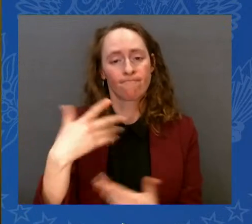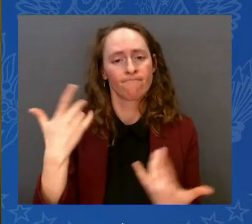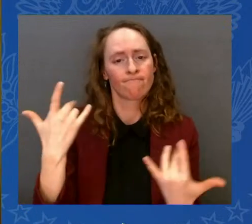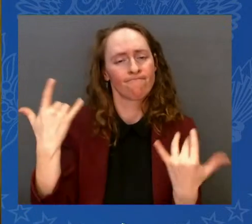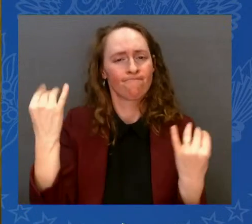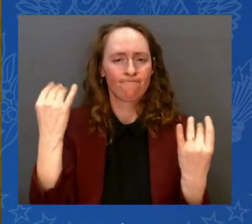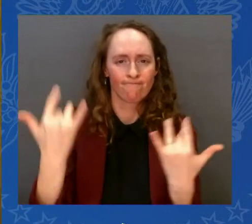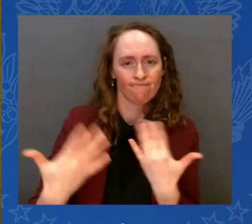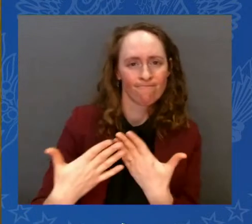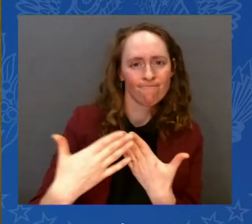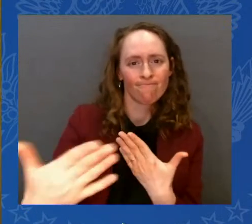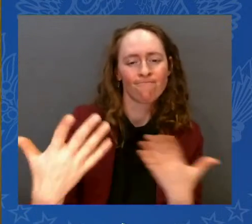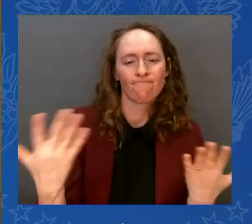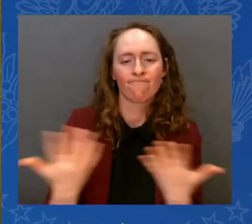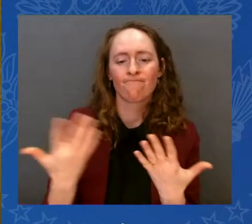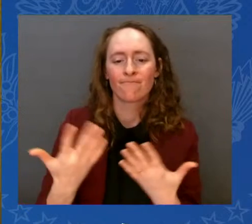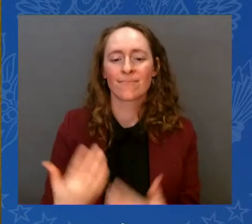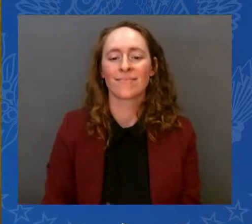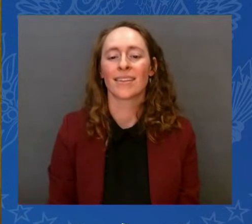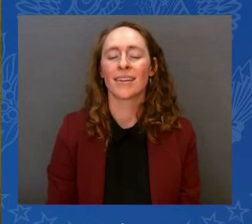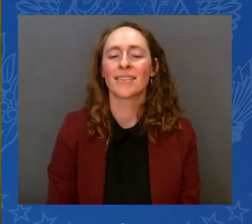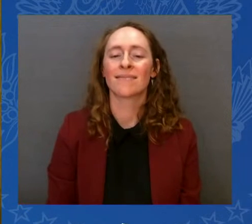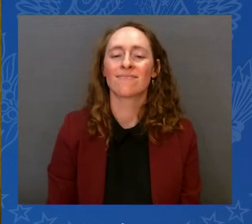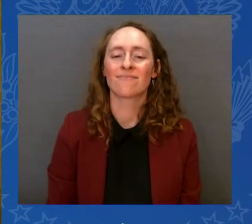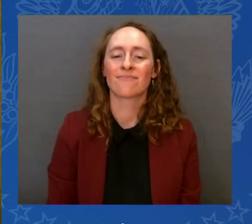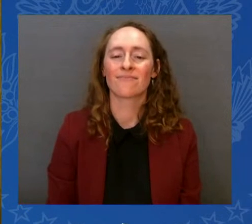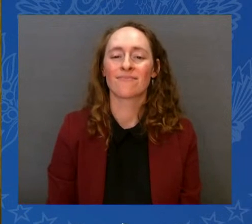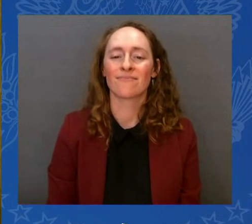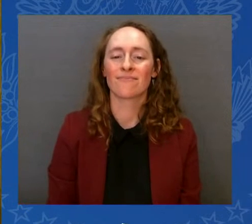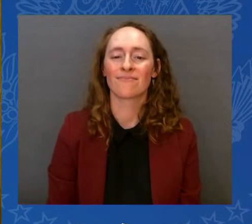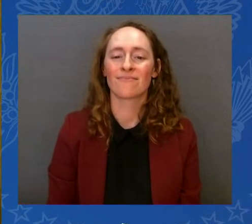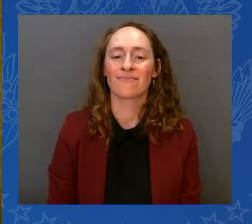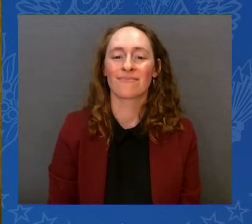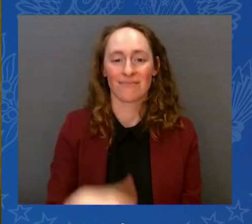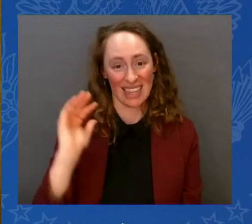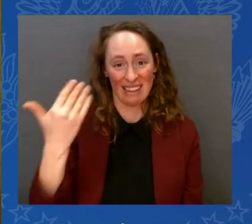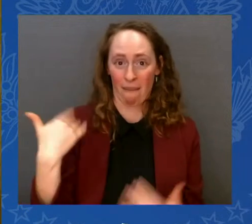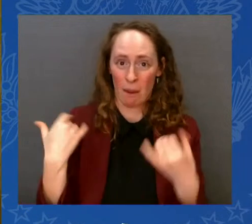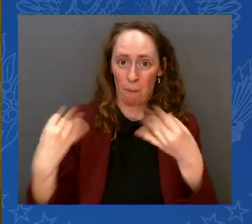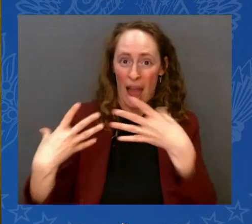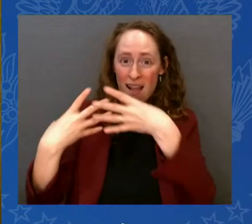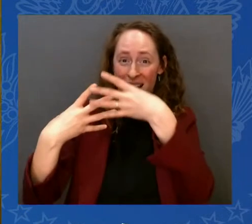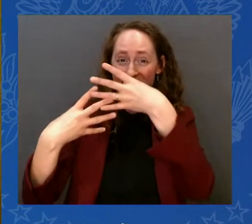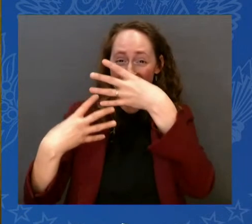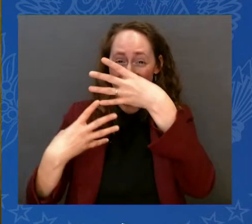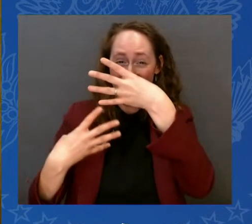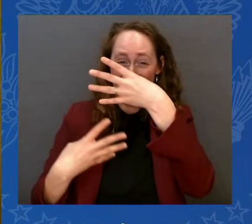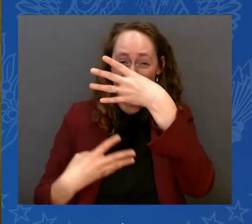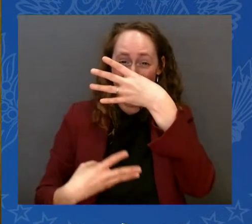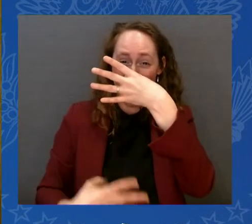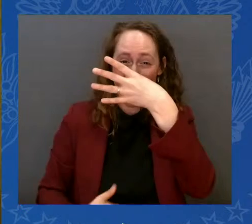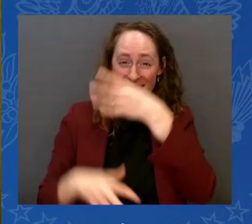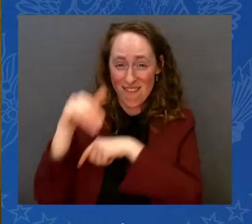because we got a lot we got to get done that we've already passed -- not even talking about new legislation, just what has already been passed.